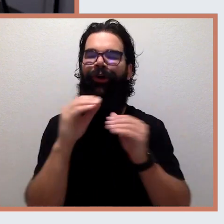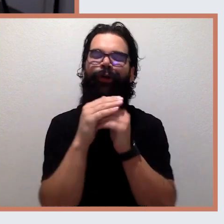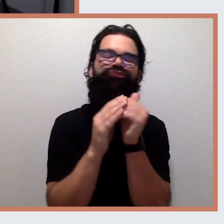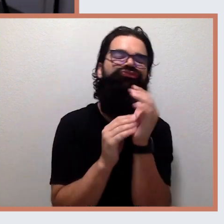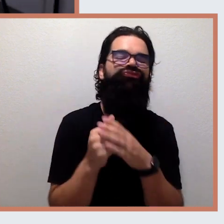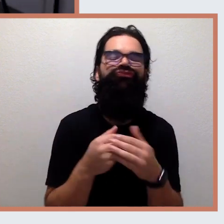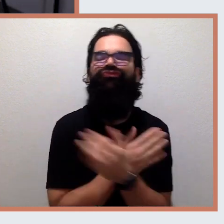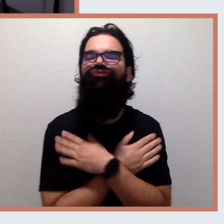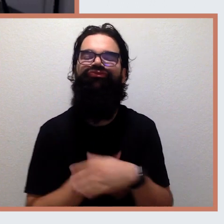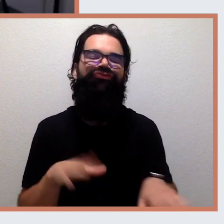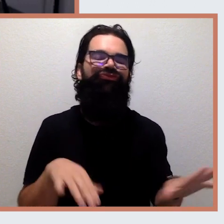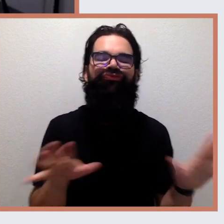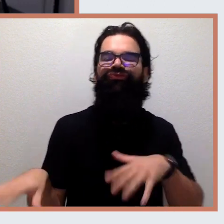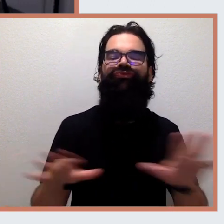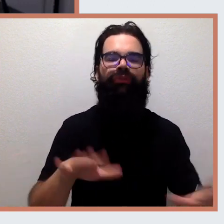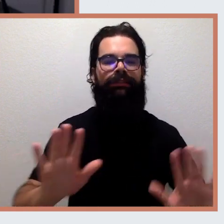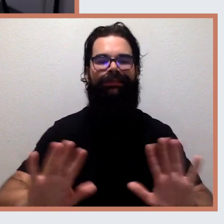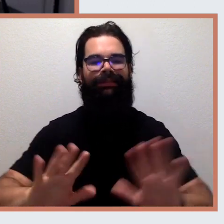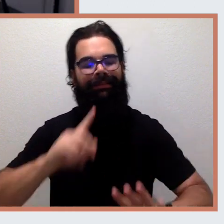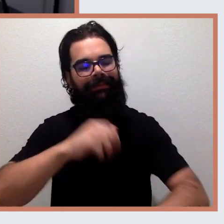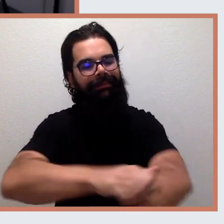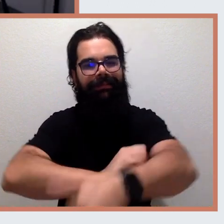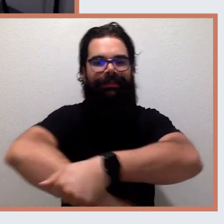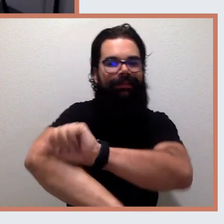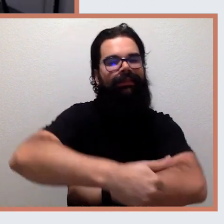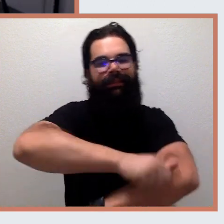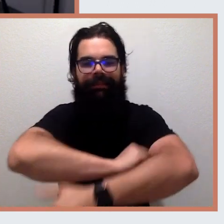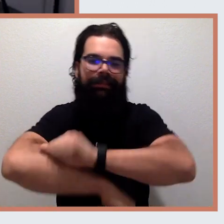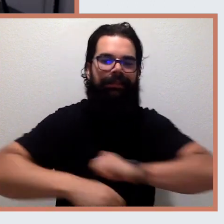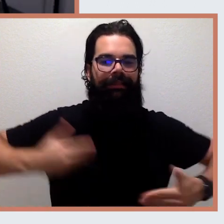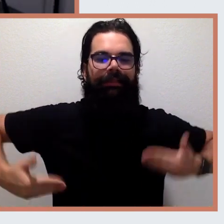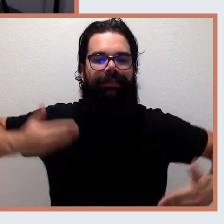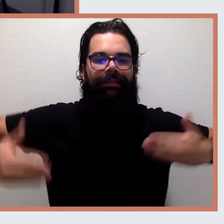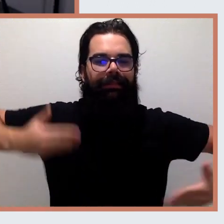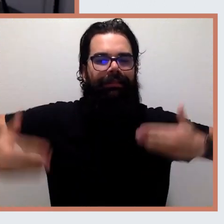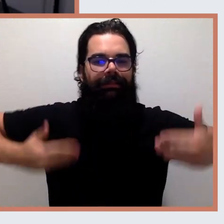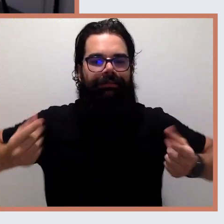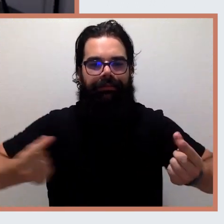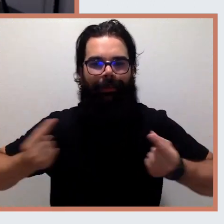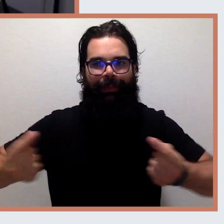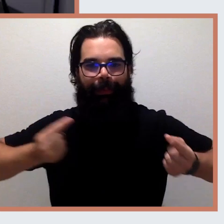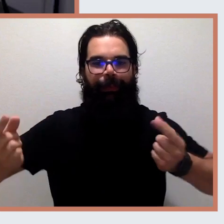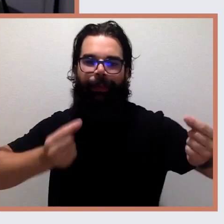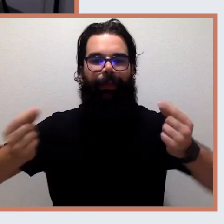I don't think there's any blanket answer, and I do feel the more we make an effort